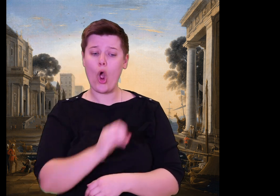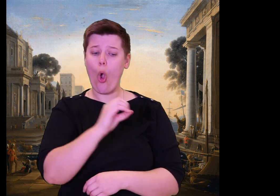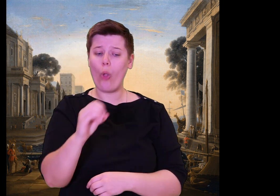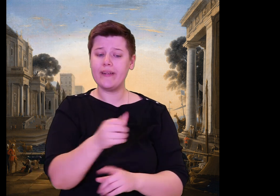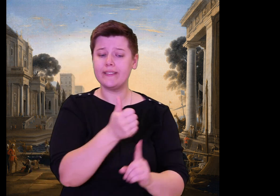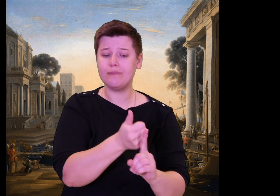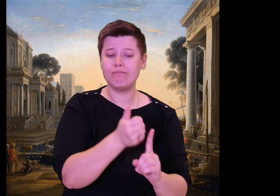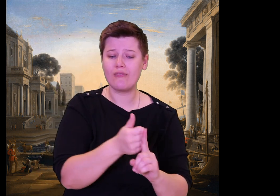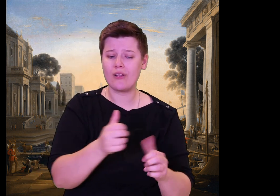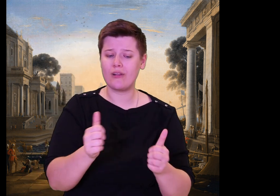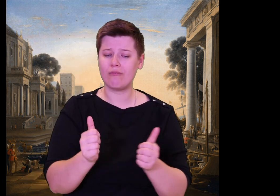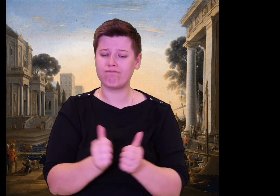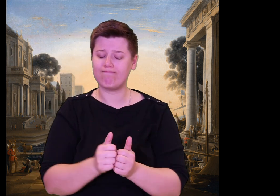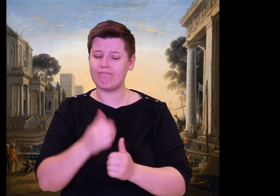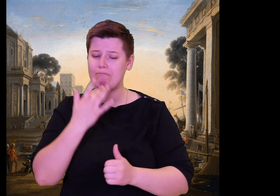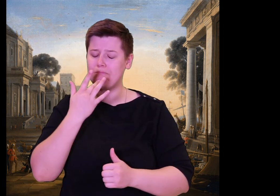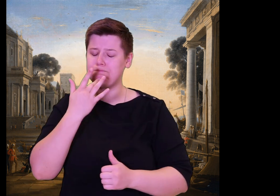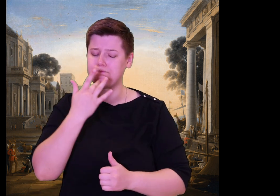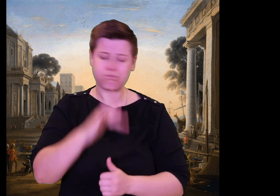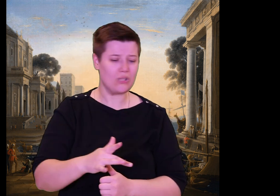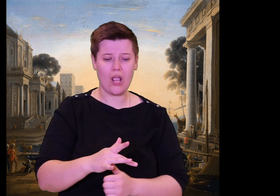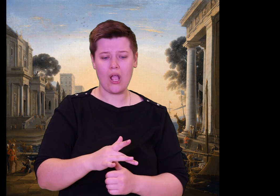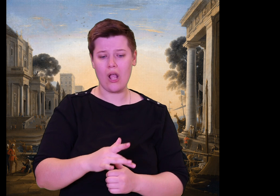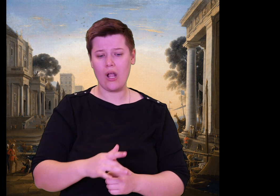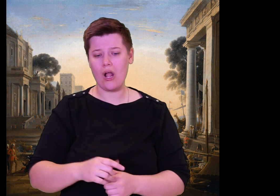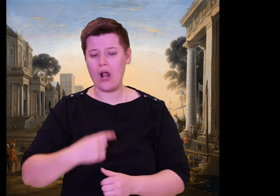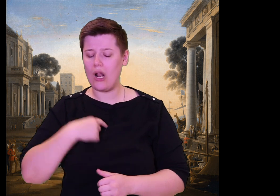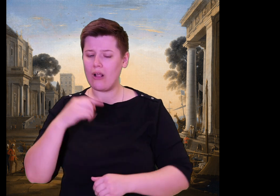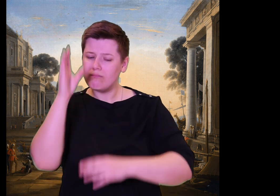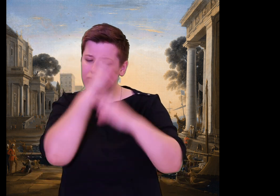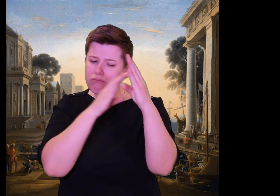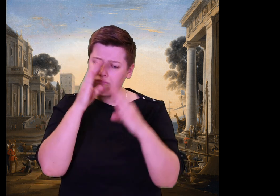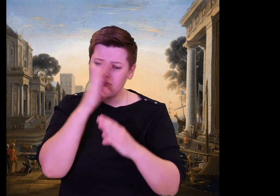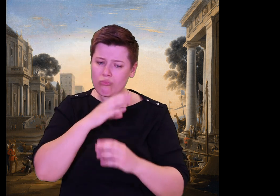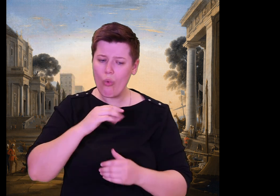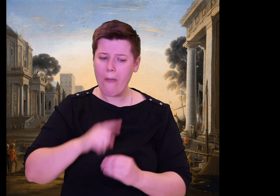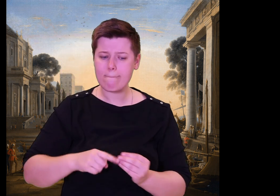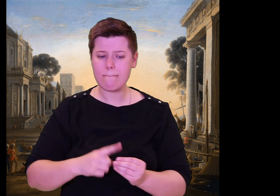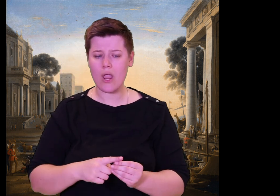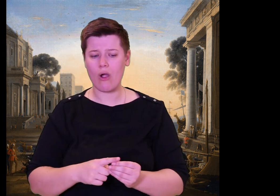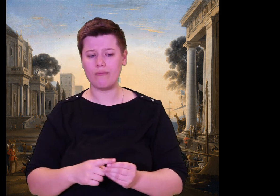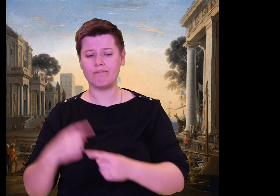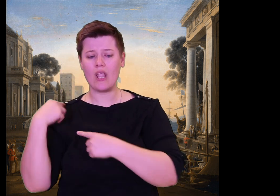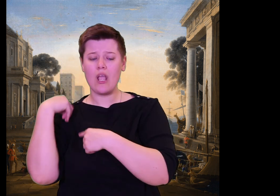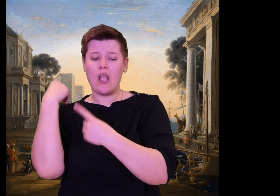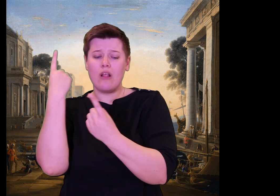"Daughter!" the Cloud God said, "You must be jesting, since how could I forget